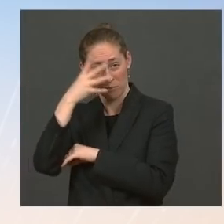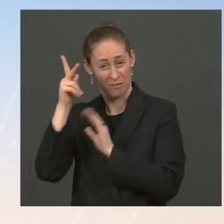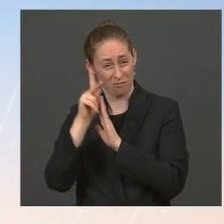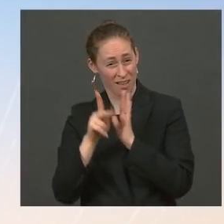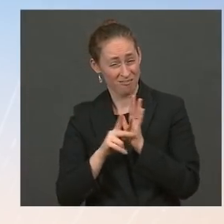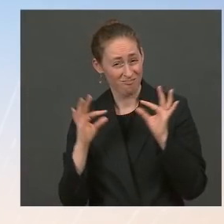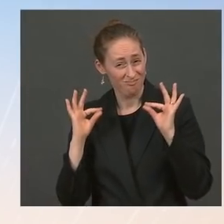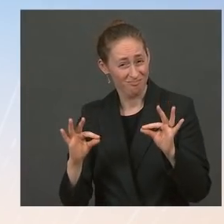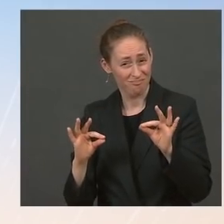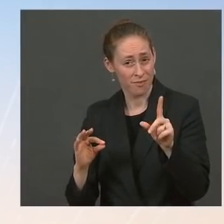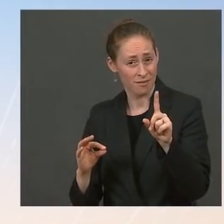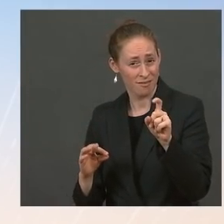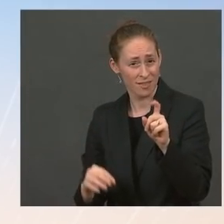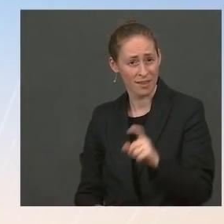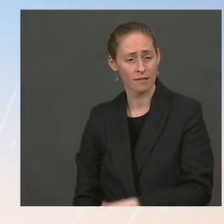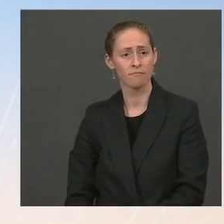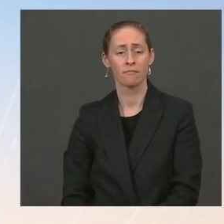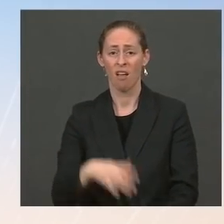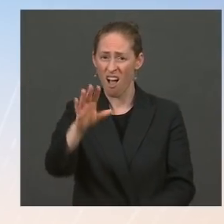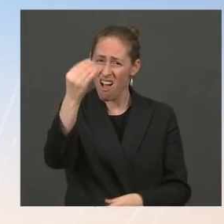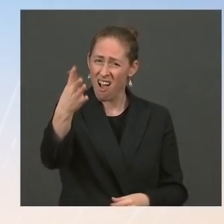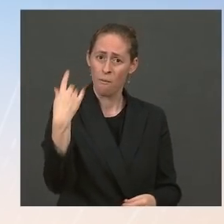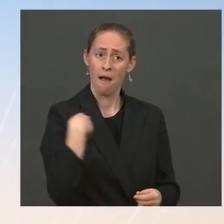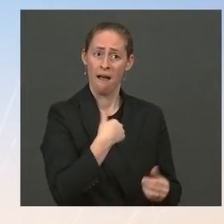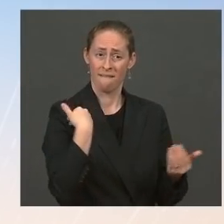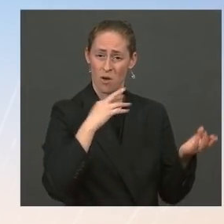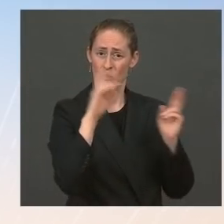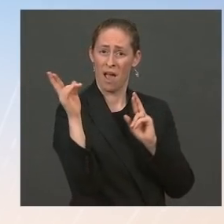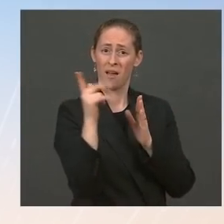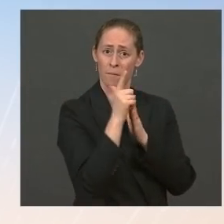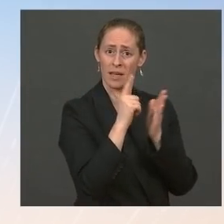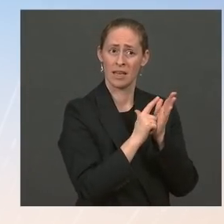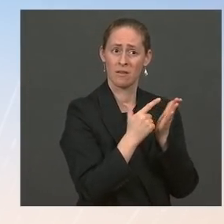a bill that the President proposed and put forward on his first day in office.